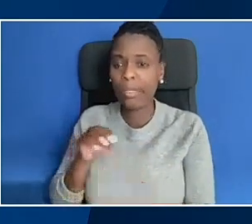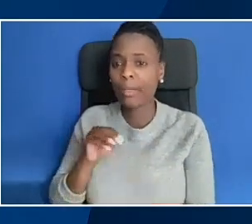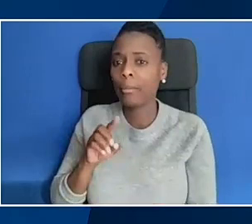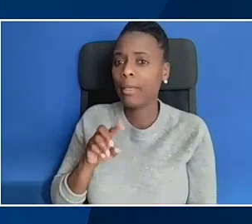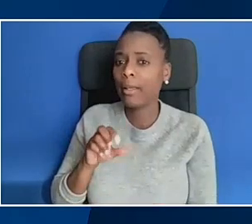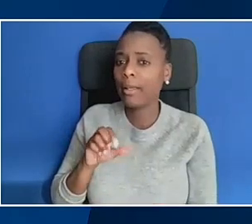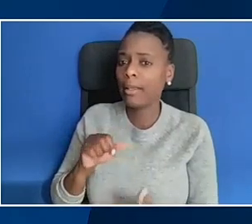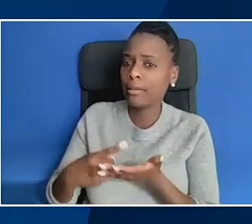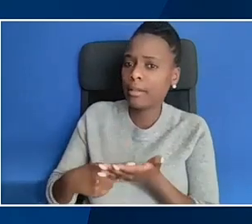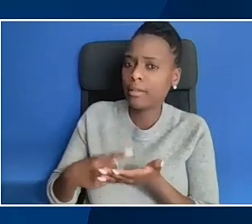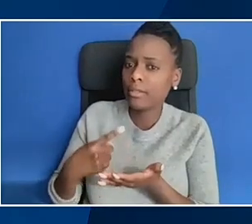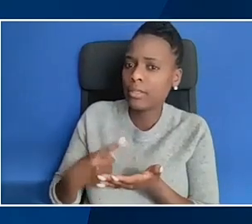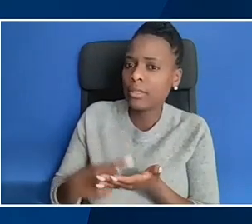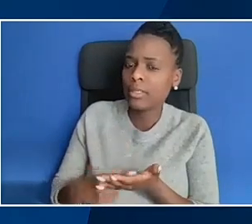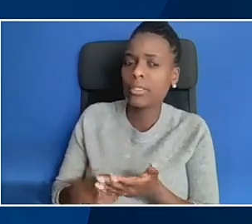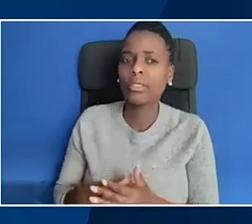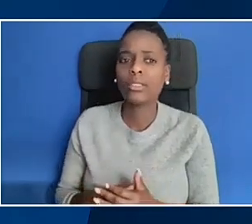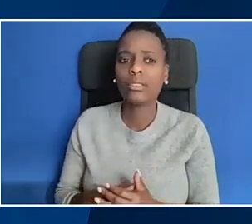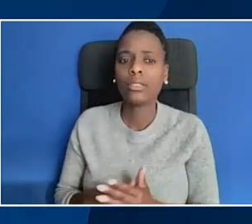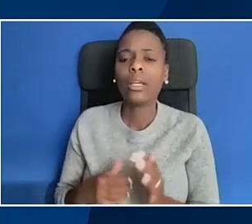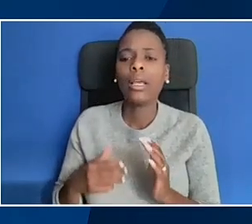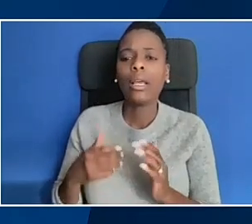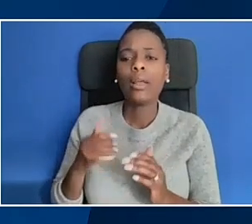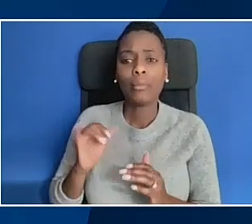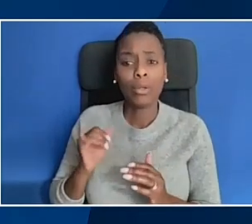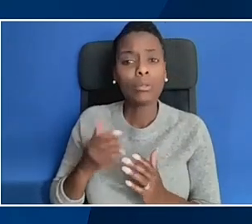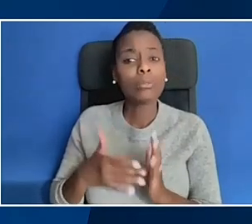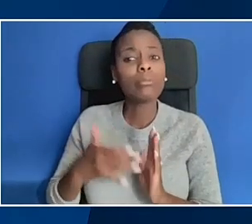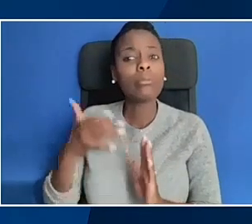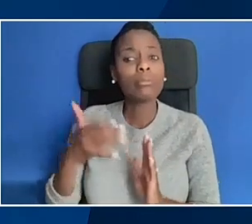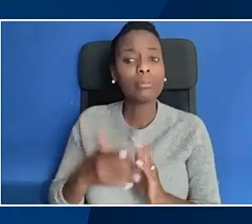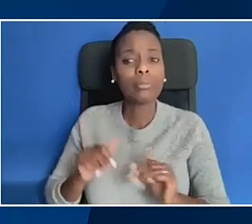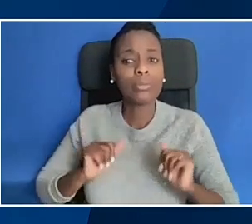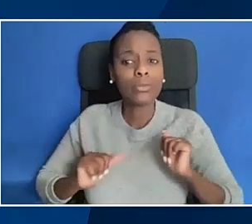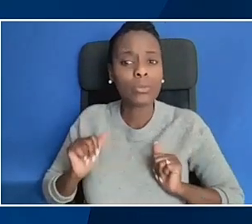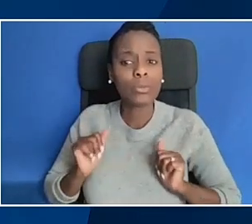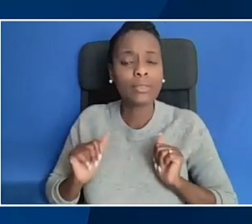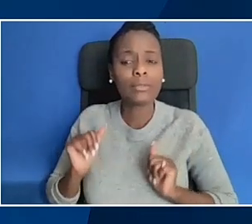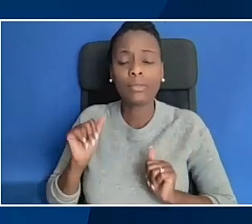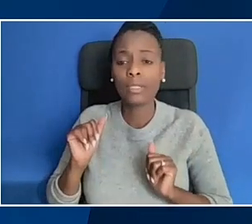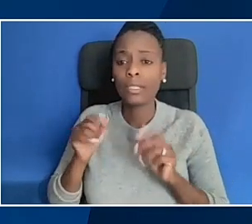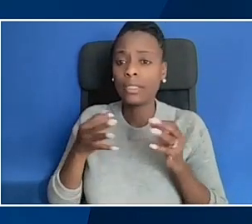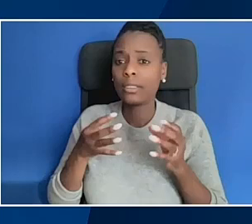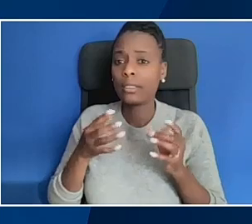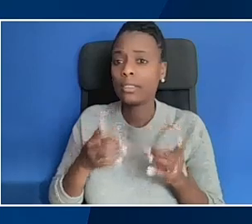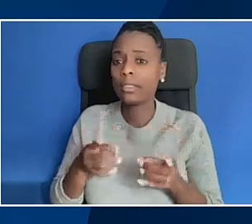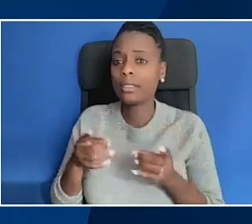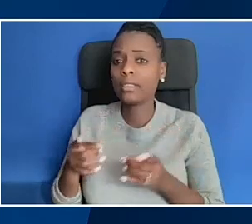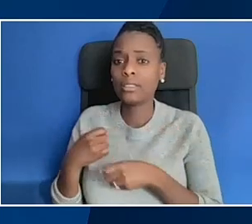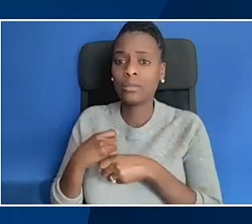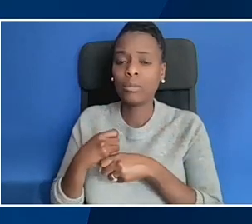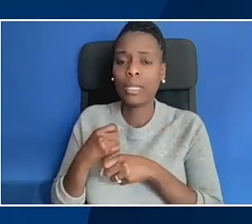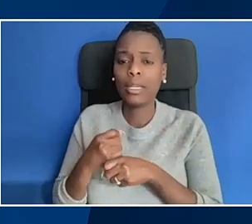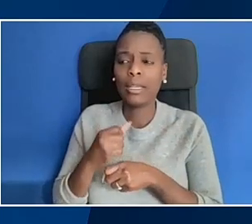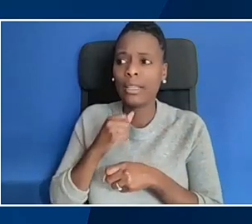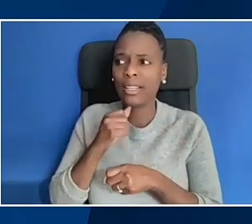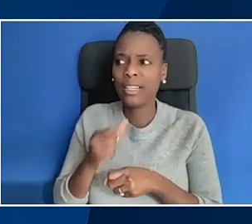performative decision making that does not necessarily reach to the level of what happens in a community level program that